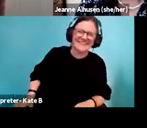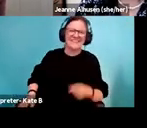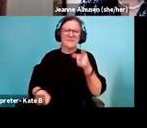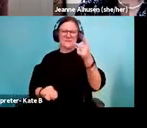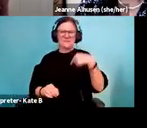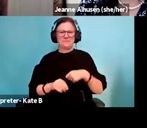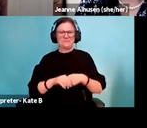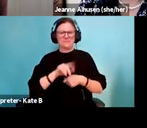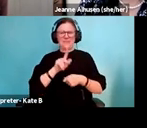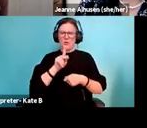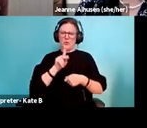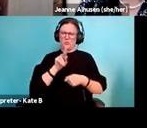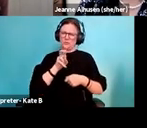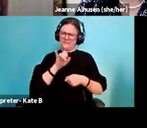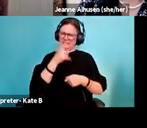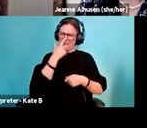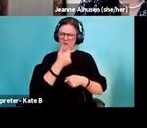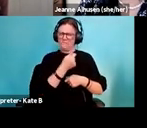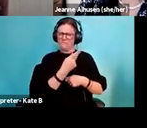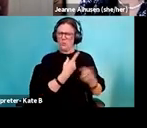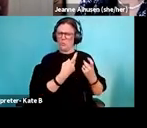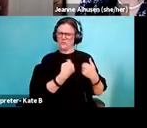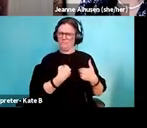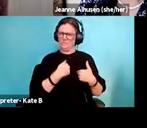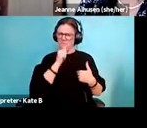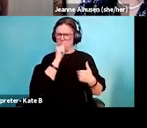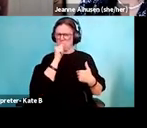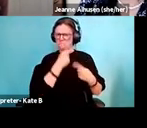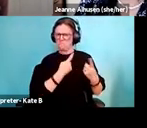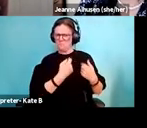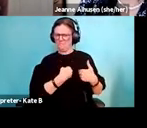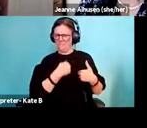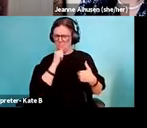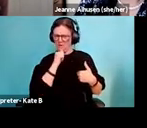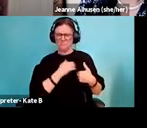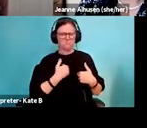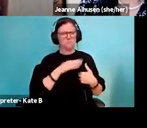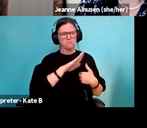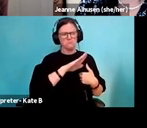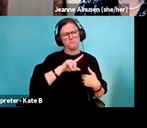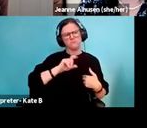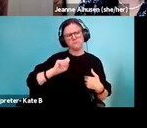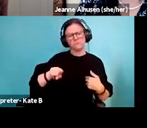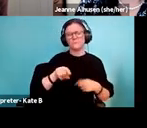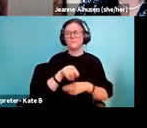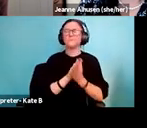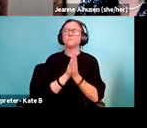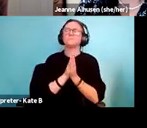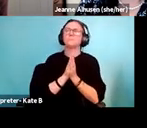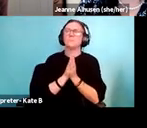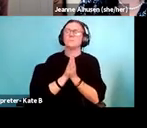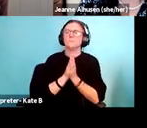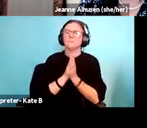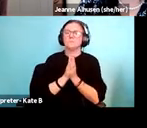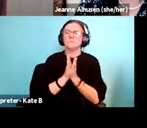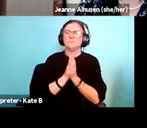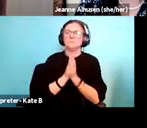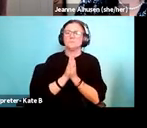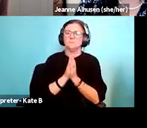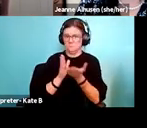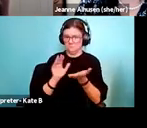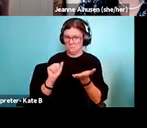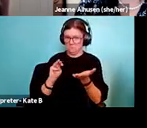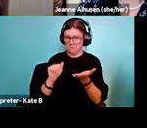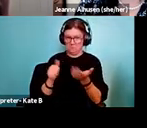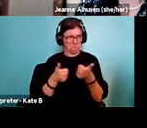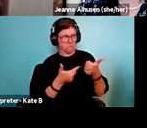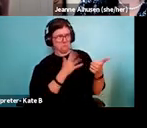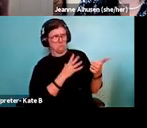I don’t know, I can just anonymously ask the questions if you would like Amanda. So